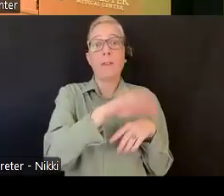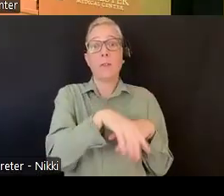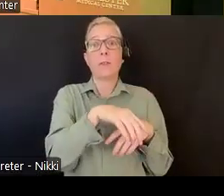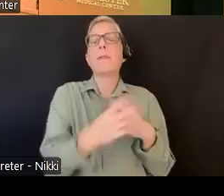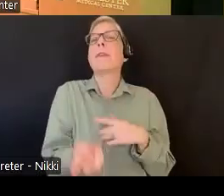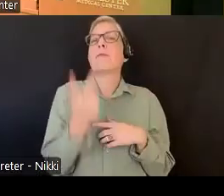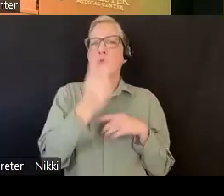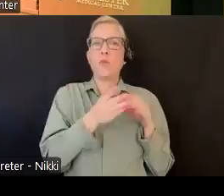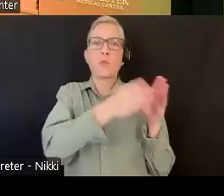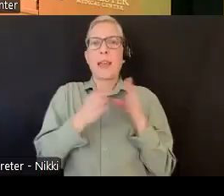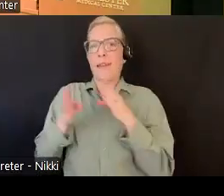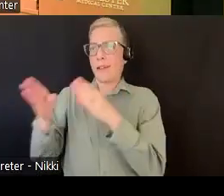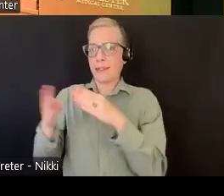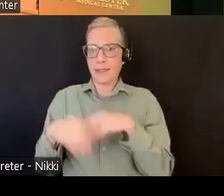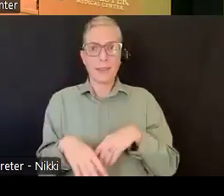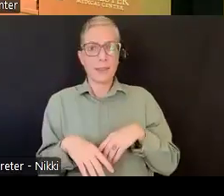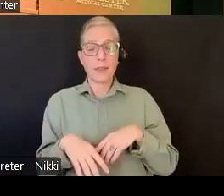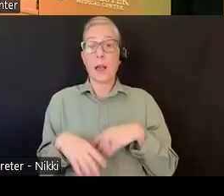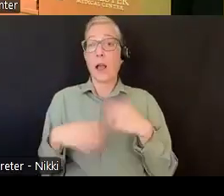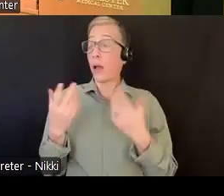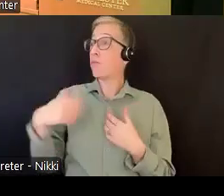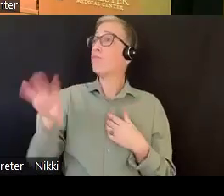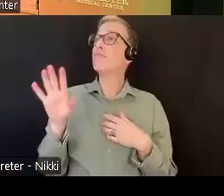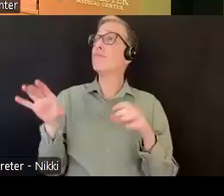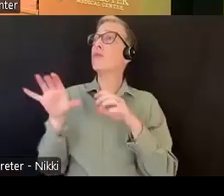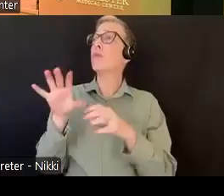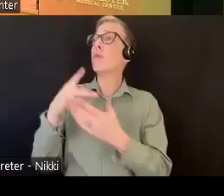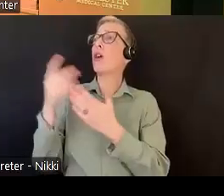come in and say instead of go do a project, you're plugging into something that's already established